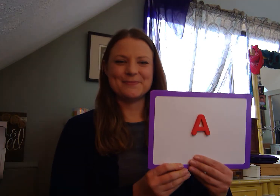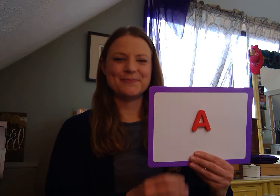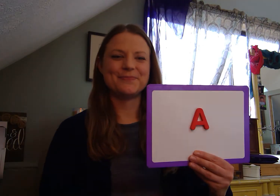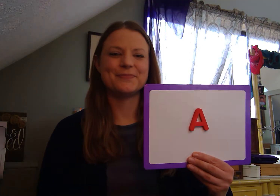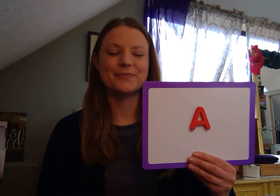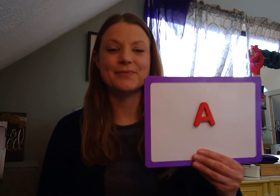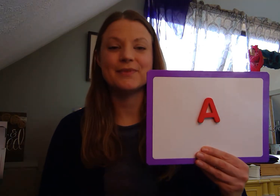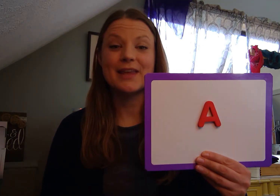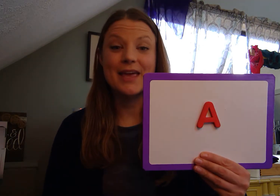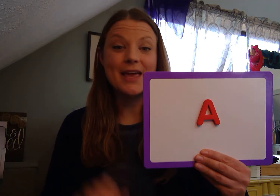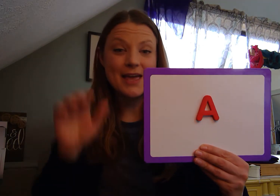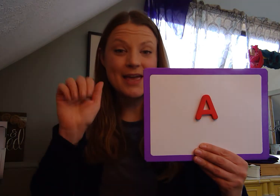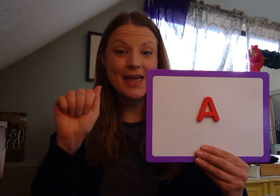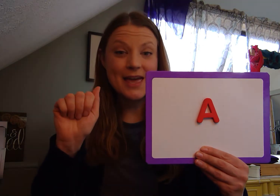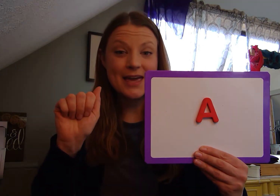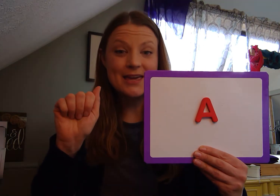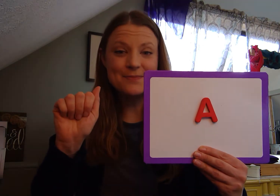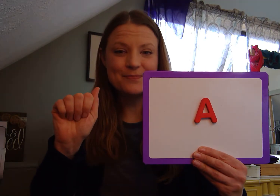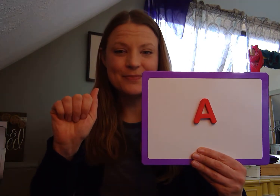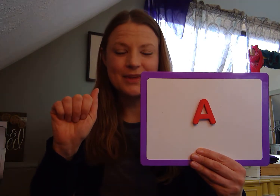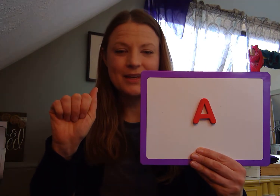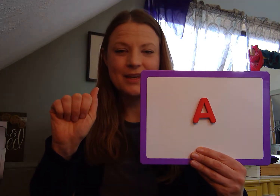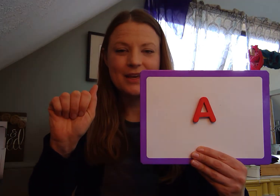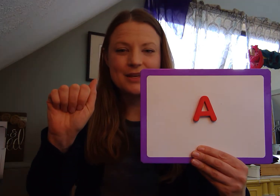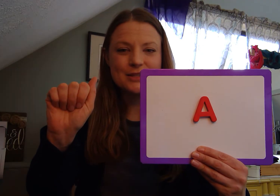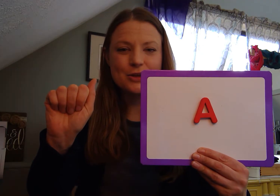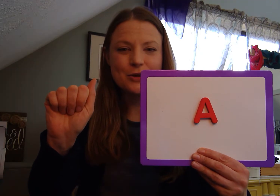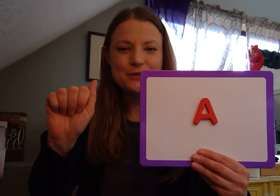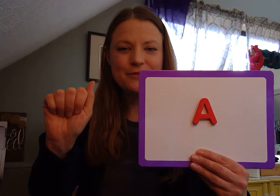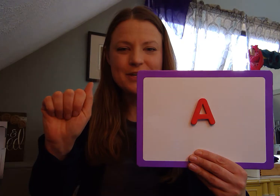So we're going to start with that today."A" is a closed fist